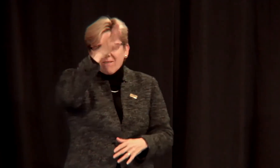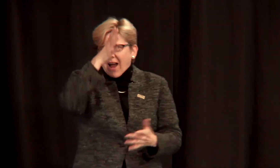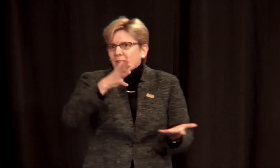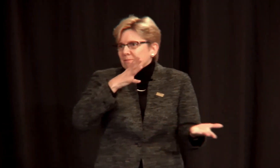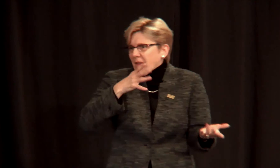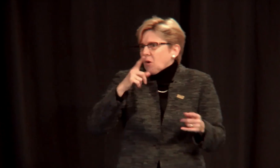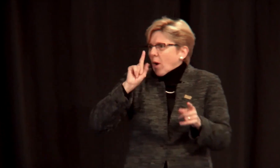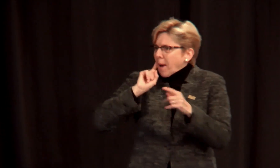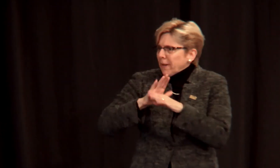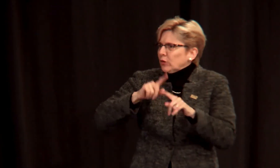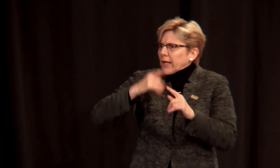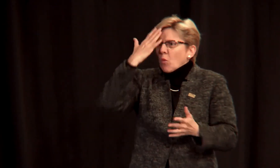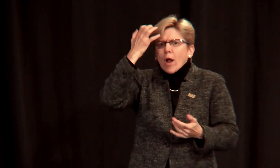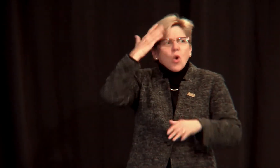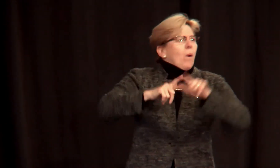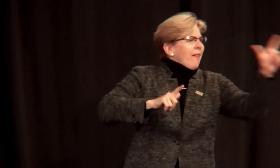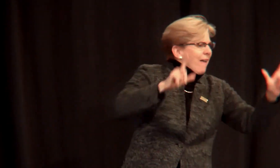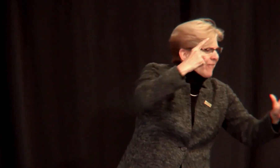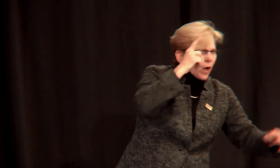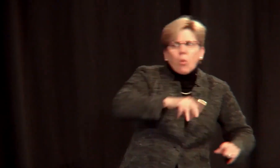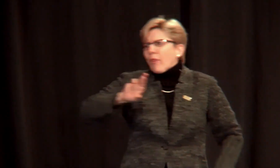because my parents were committed to knowing what does the left think,